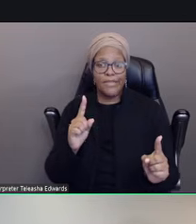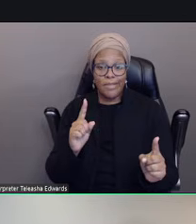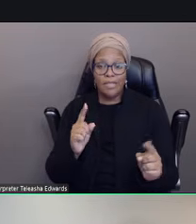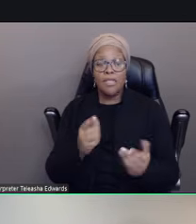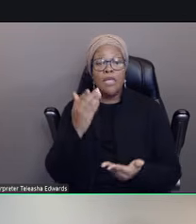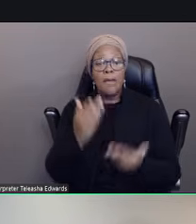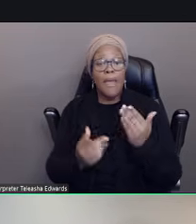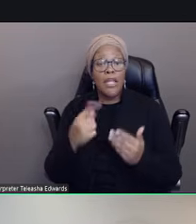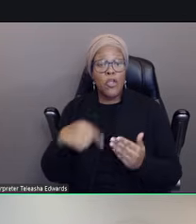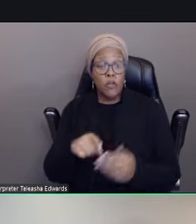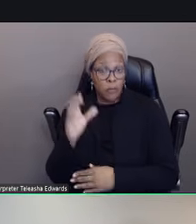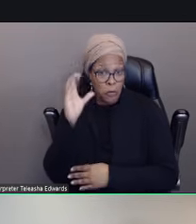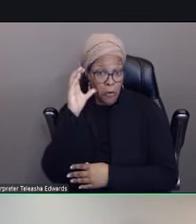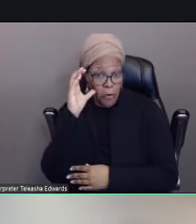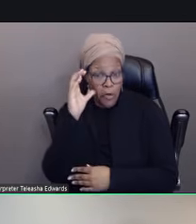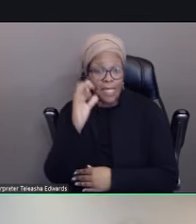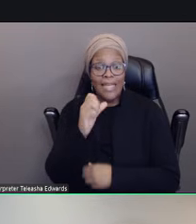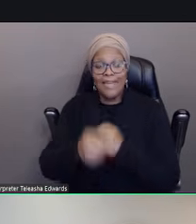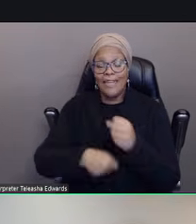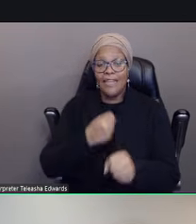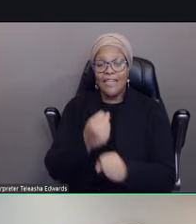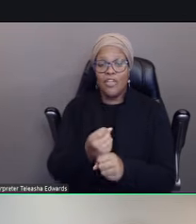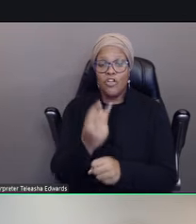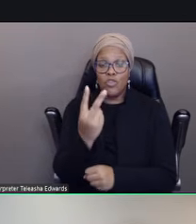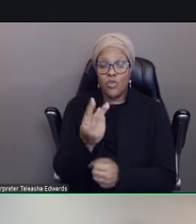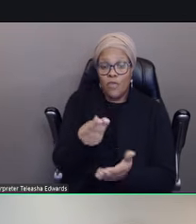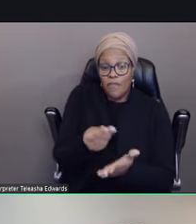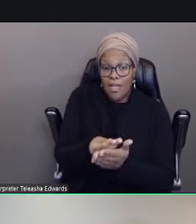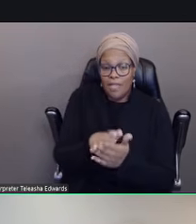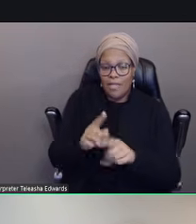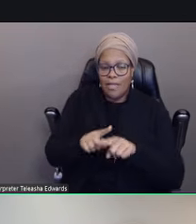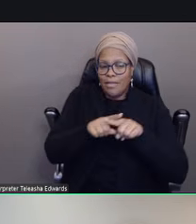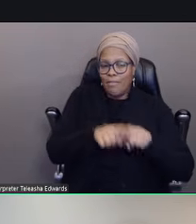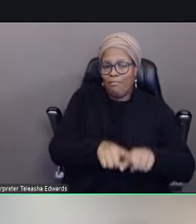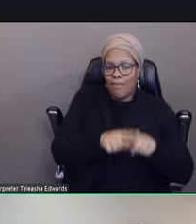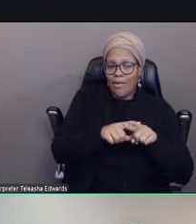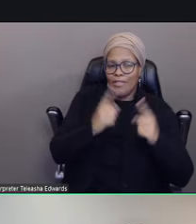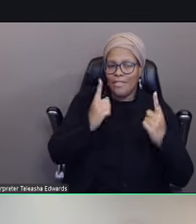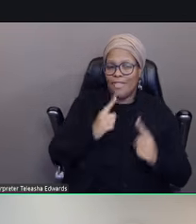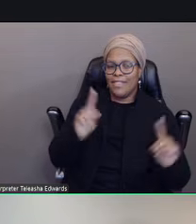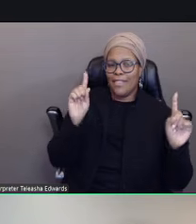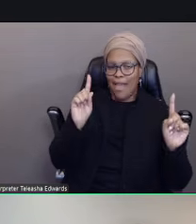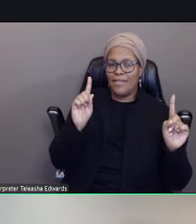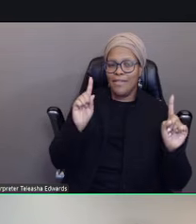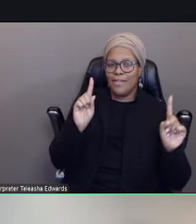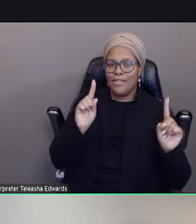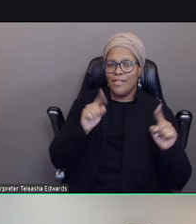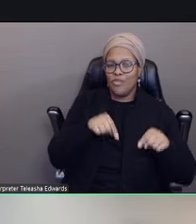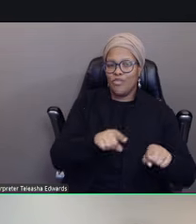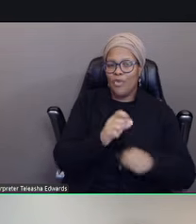our year two funding will be predicated upon the success we achieve in year one. So achieving those